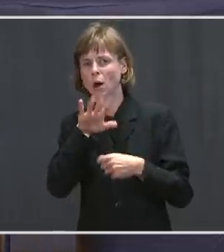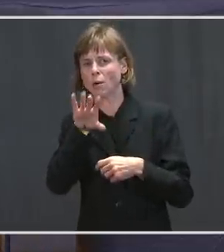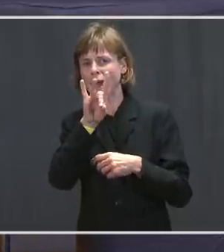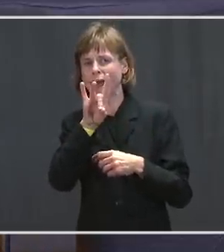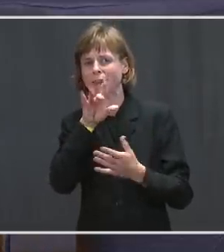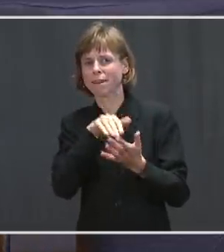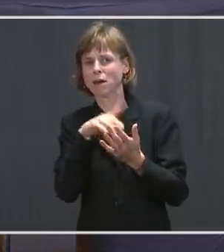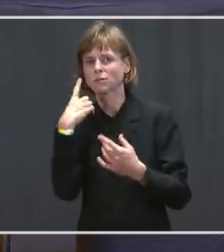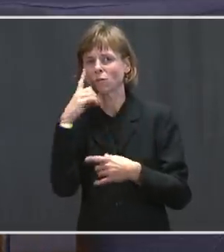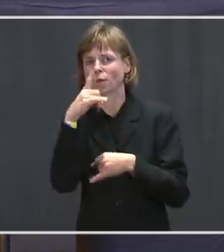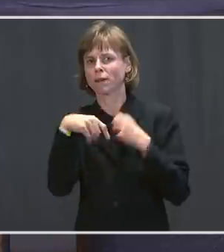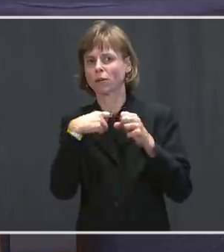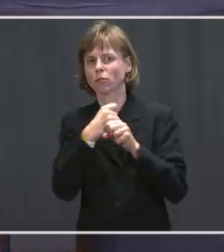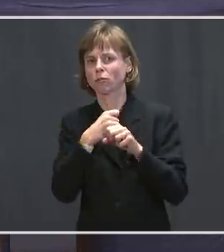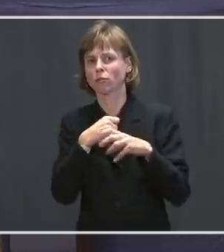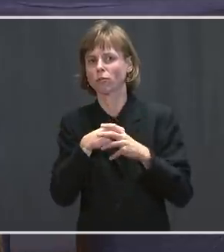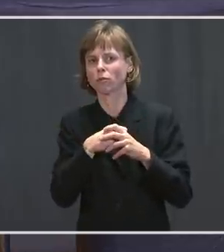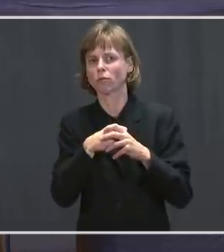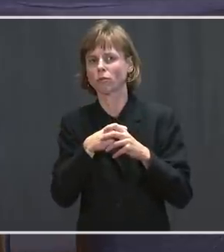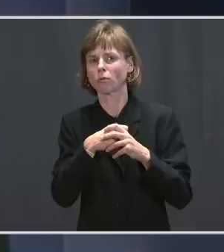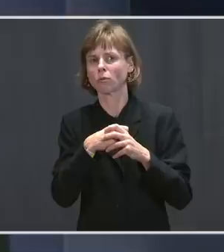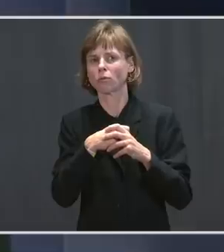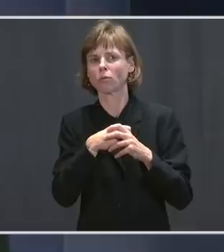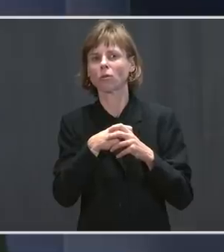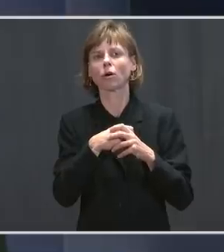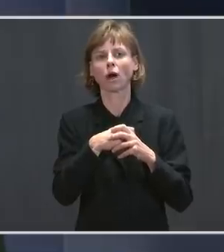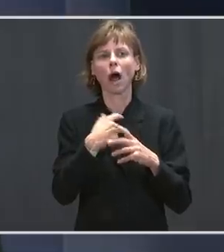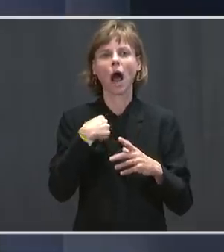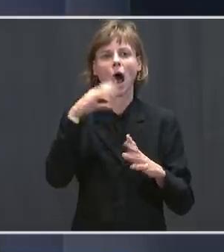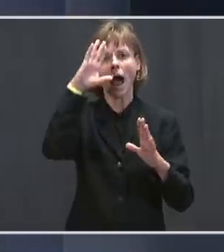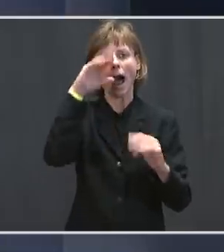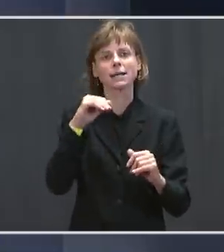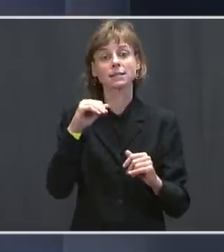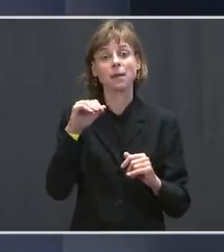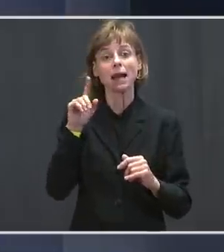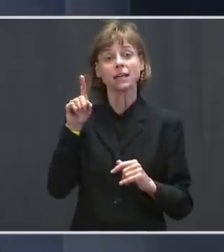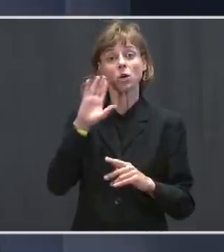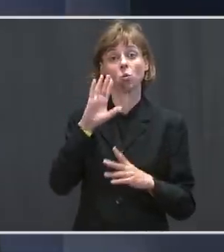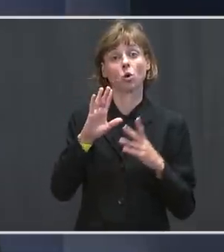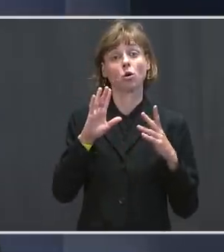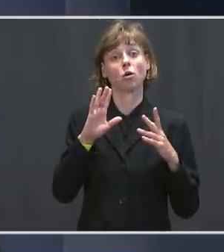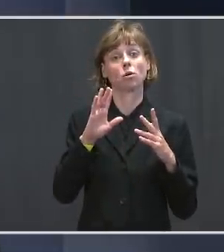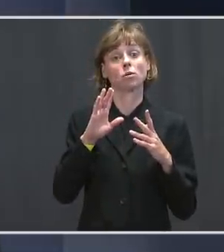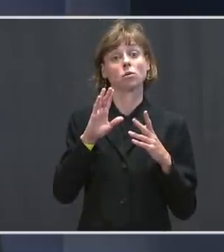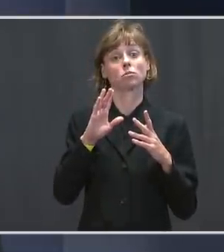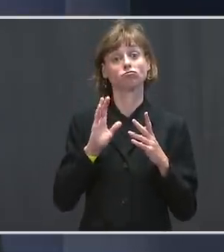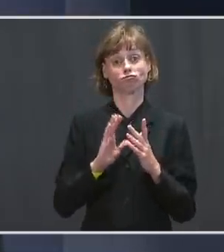I think New York times reported that. Ms. Psaki: I expect him to talk about his commitment to refugees, but I'm not going to get